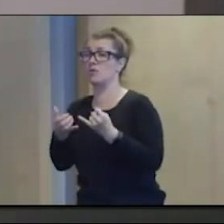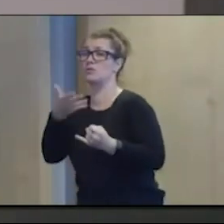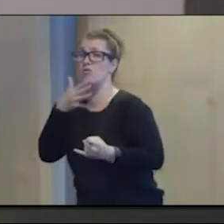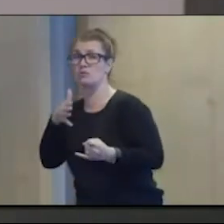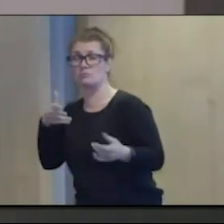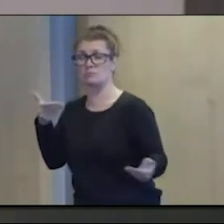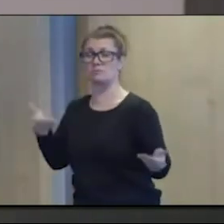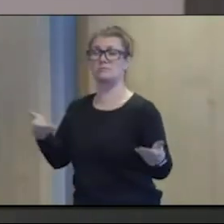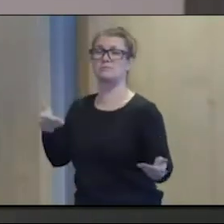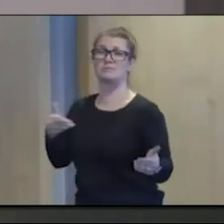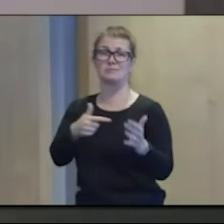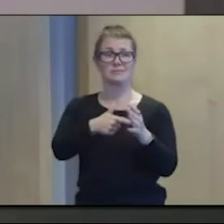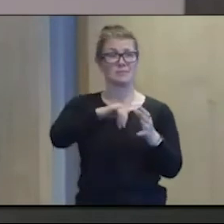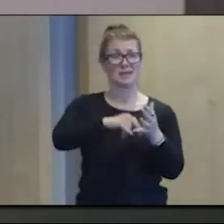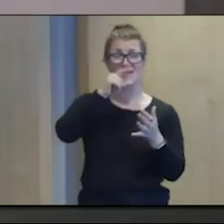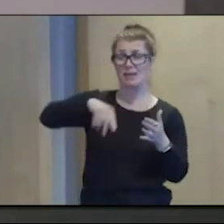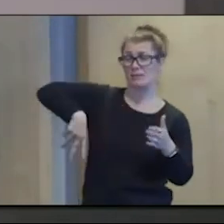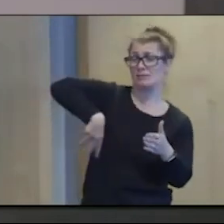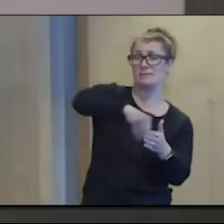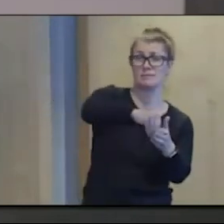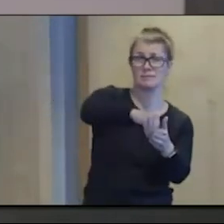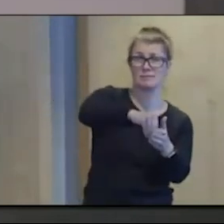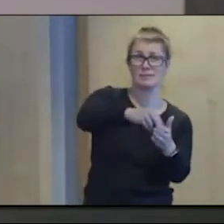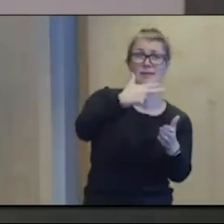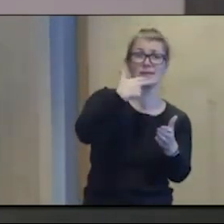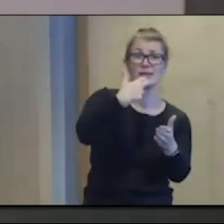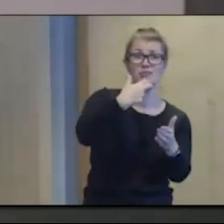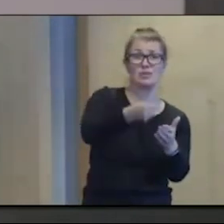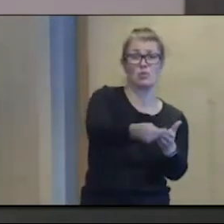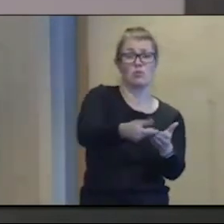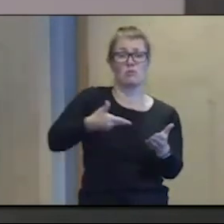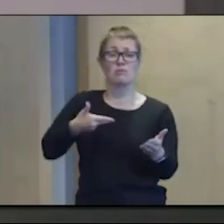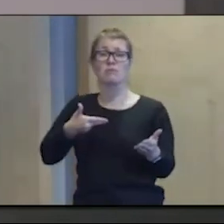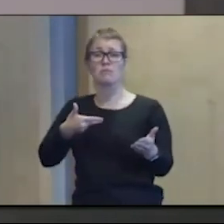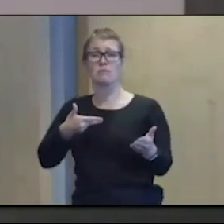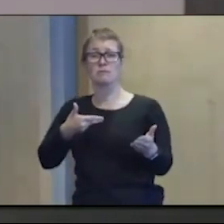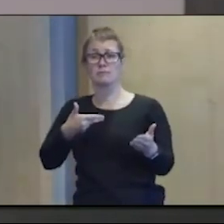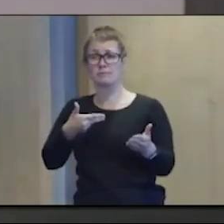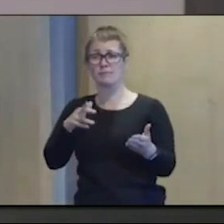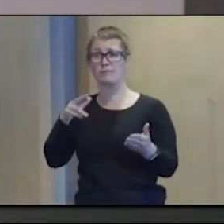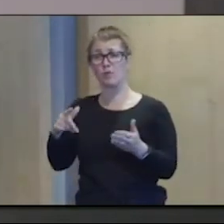Tasmania can export electricity to Melbourne to keep us cool on a hot day